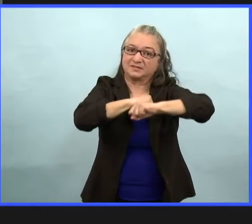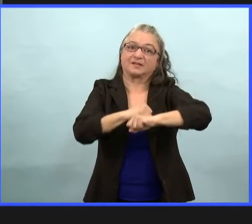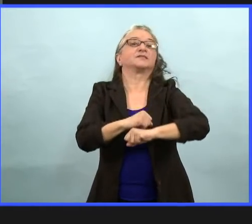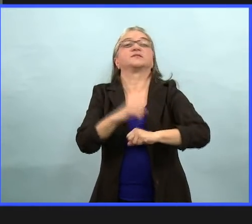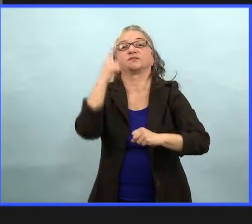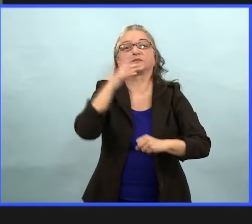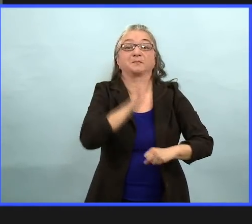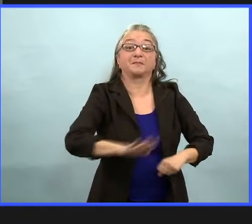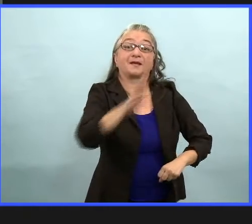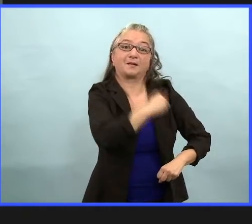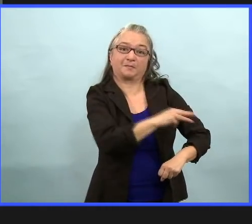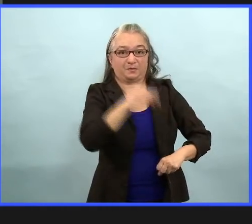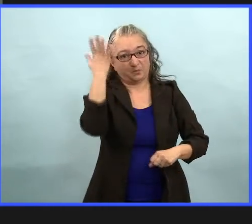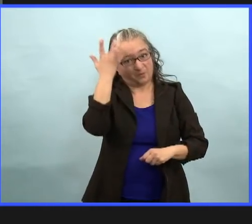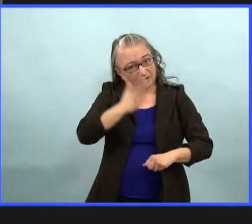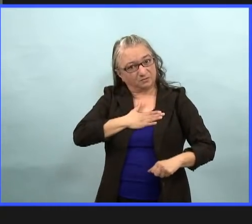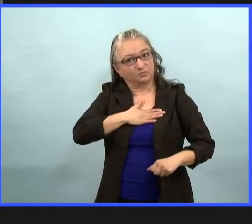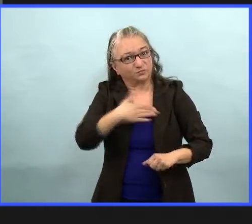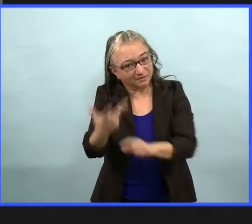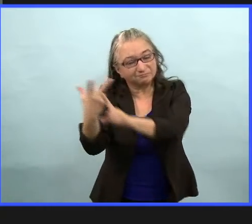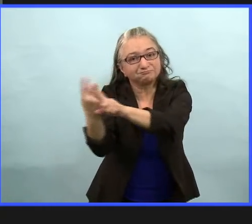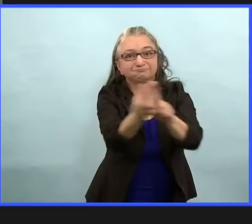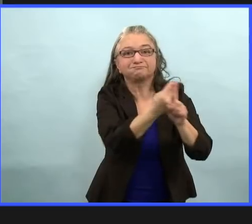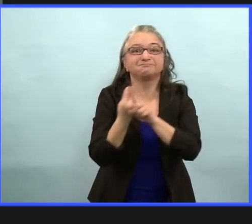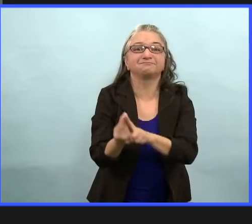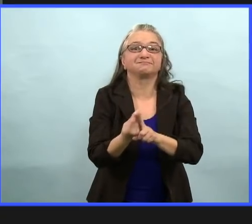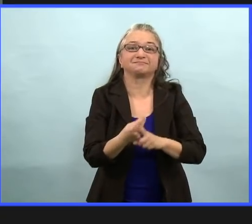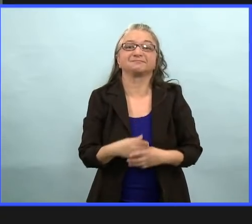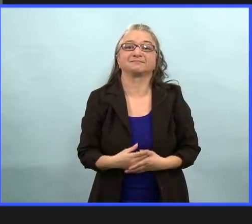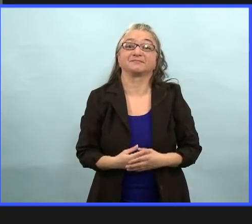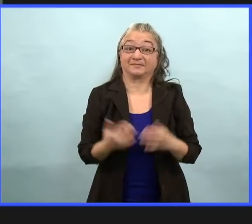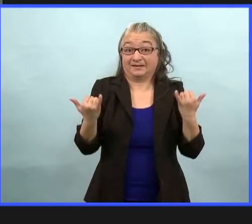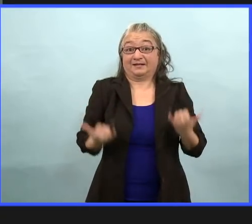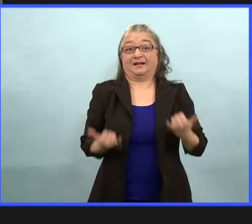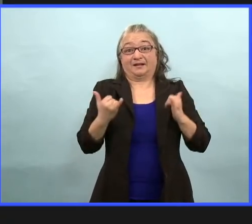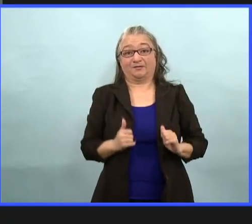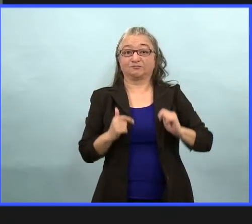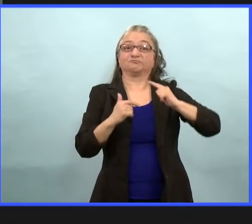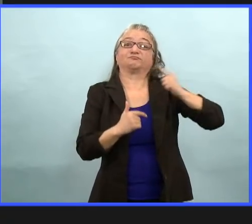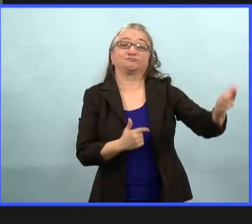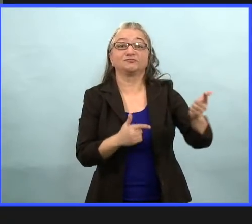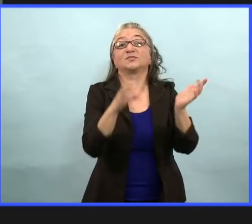so i'll now invite dr mateer to bring his health system update and right after his presentation